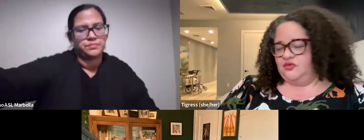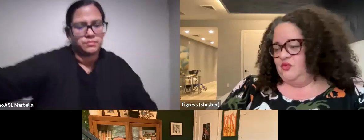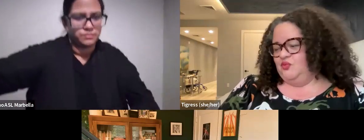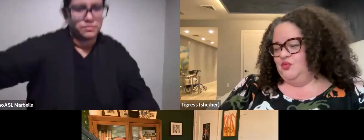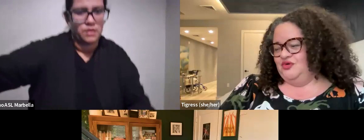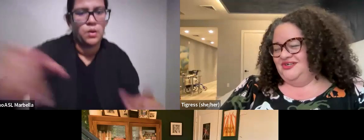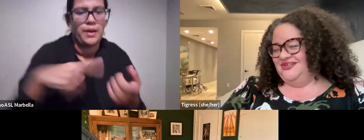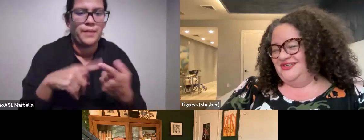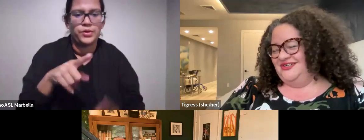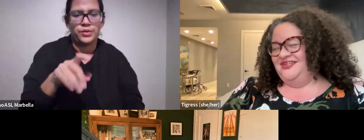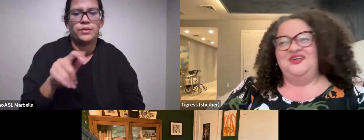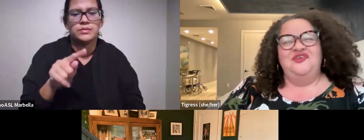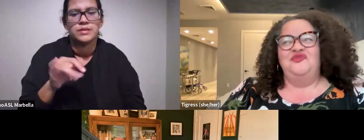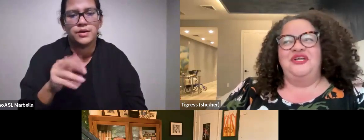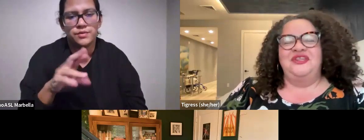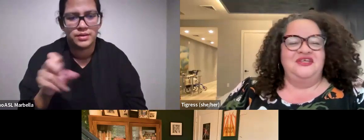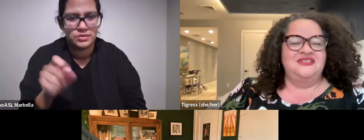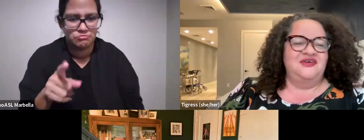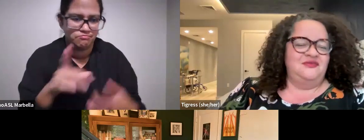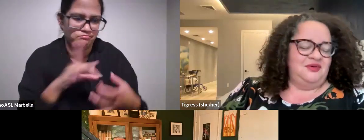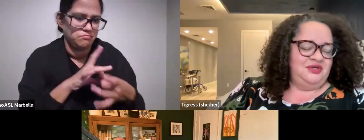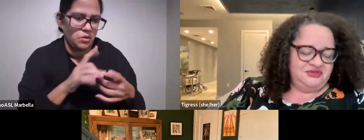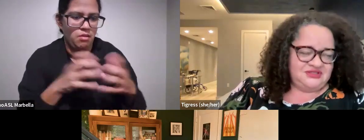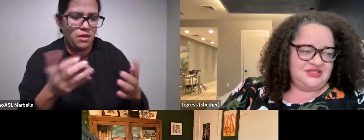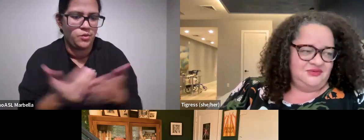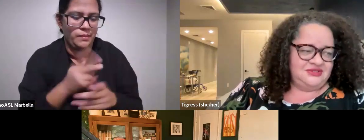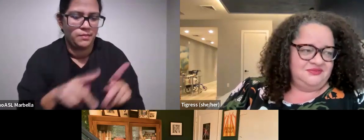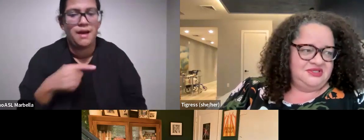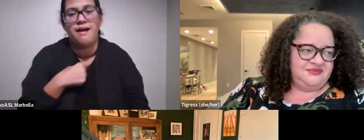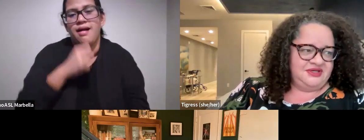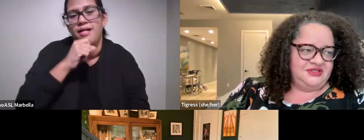you engage with plenty of new folks. One of the things I love about what you just said was the piece about,